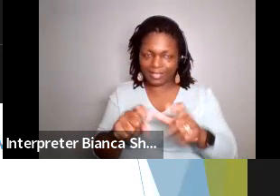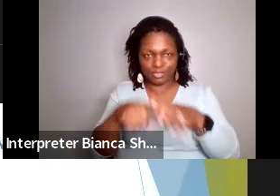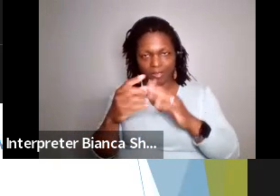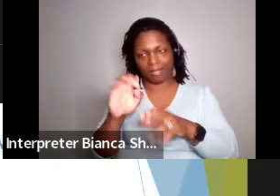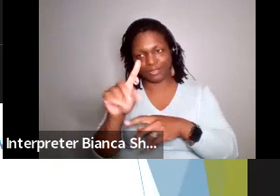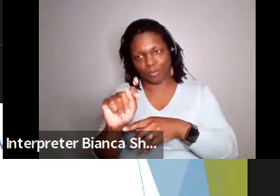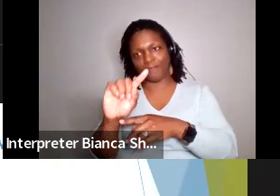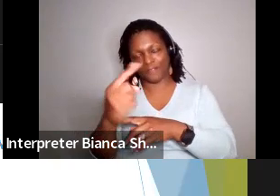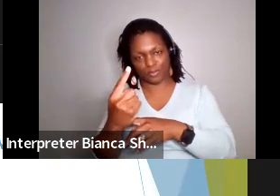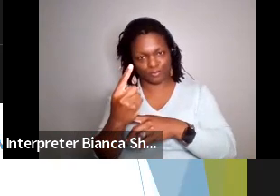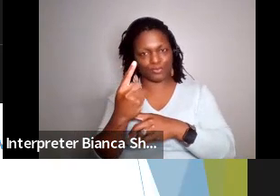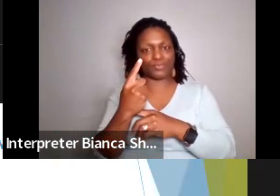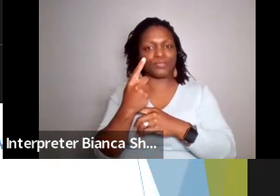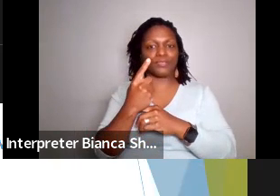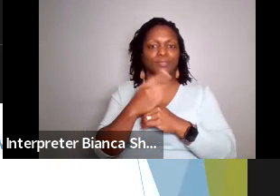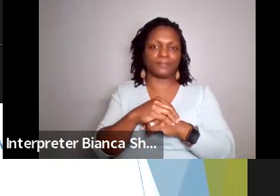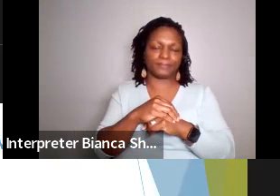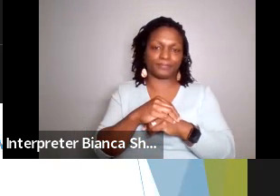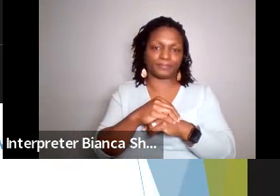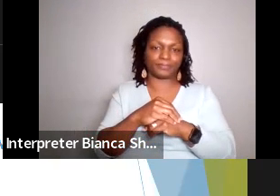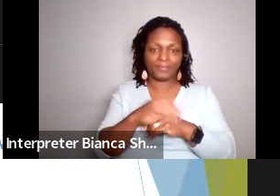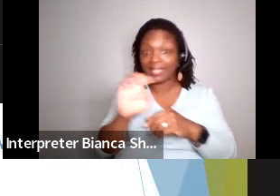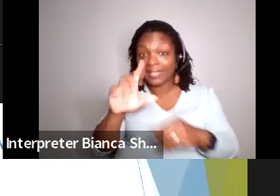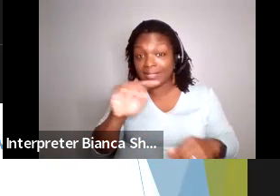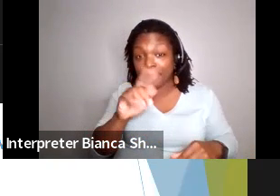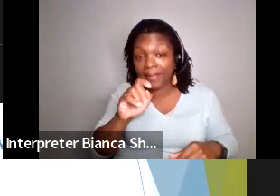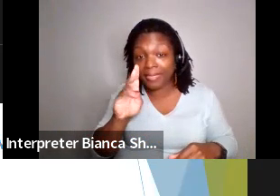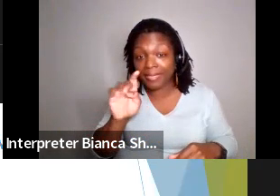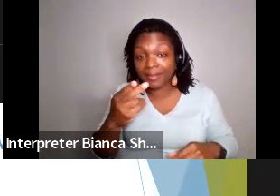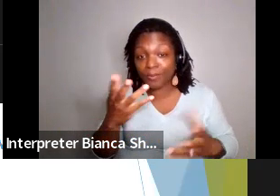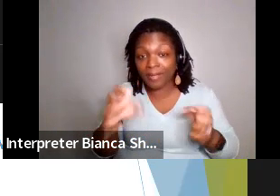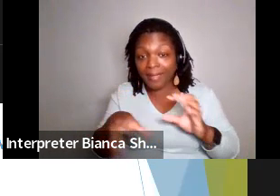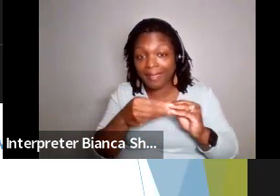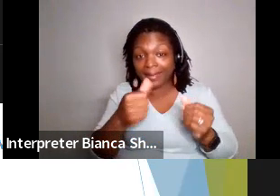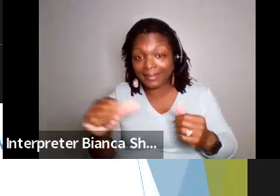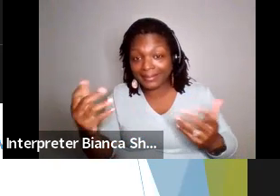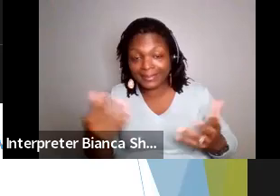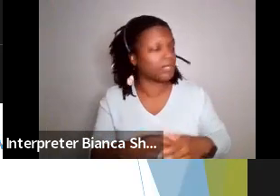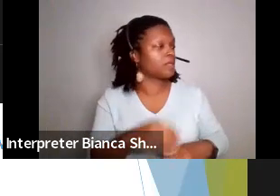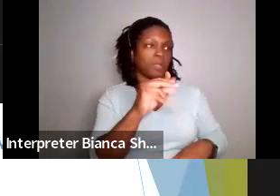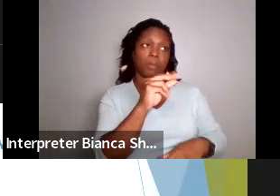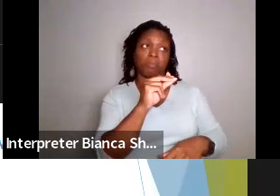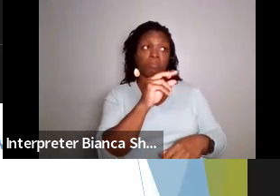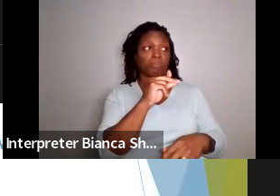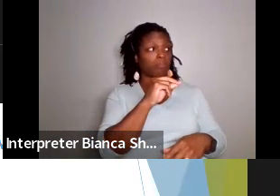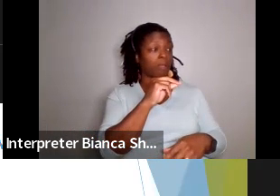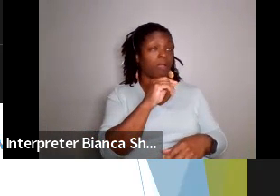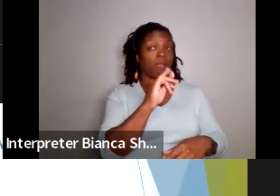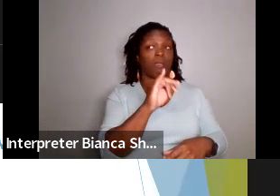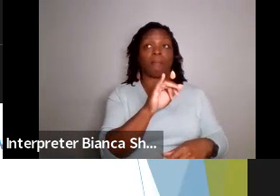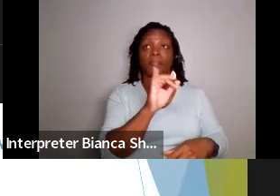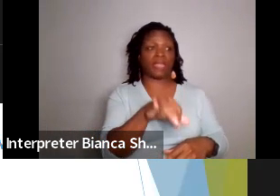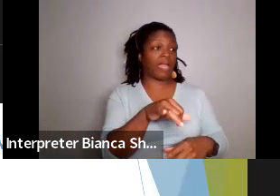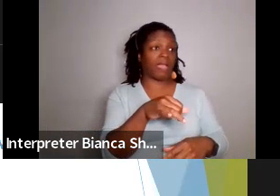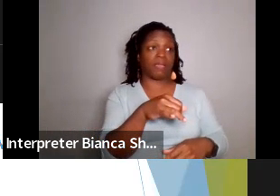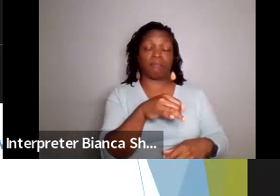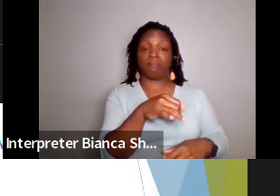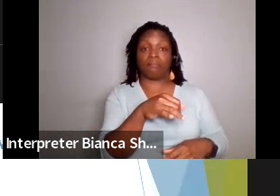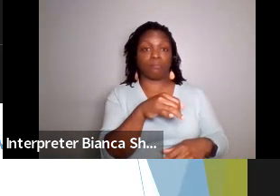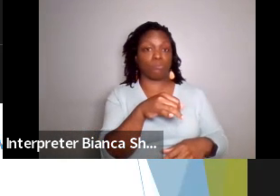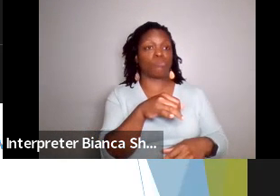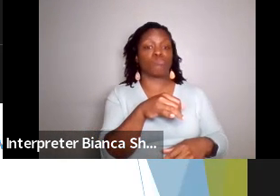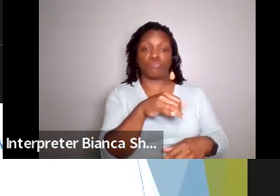I don't know if you have more detail than I might that you would want to add no that's that's the next face for us to work through.